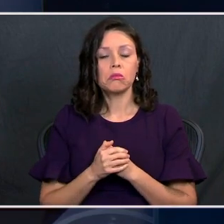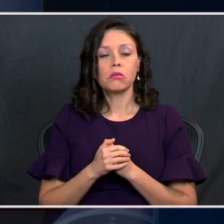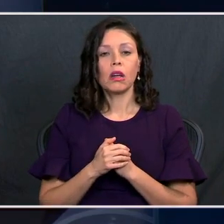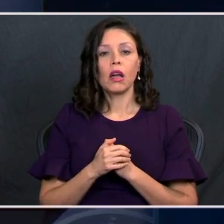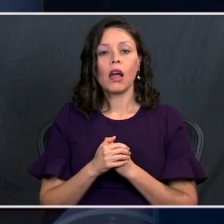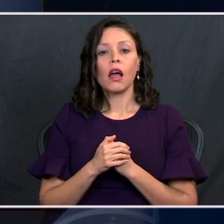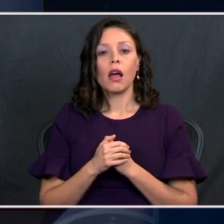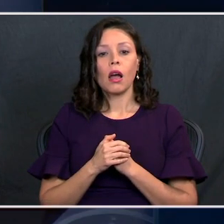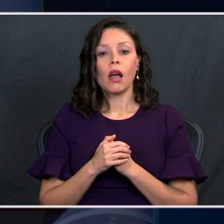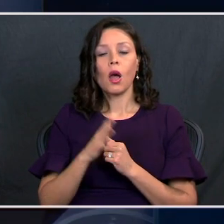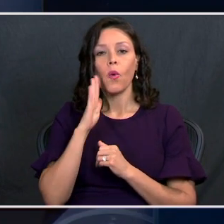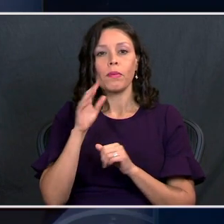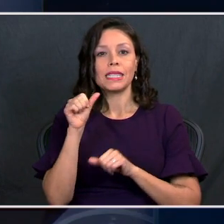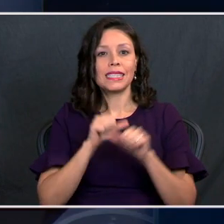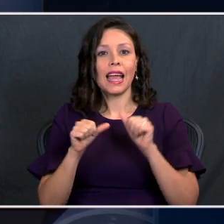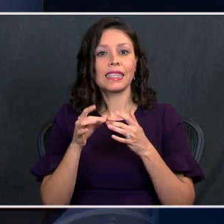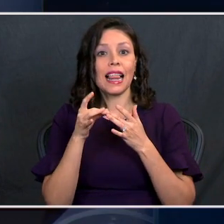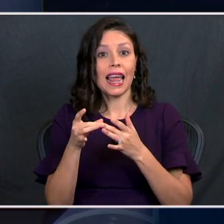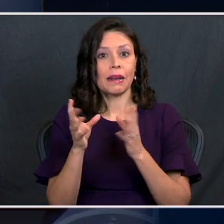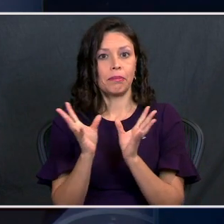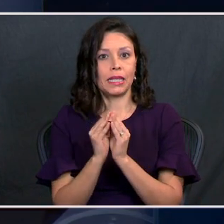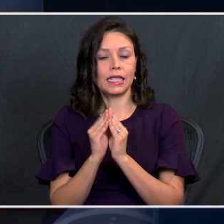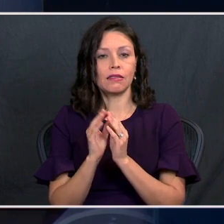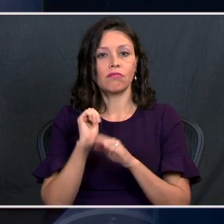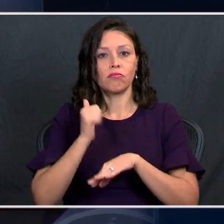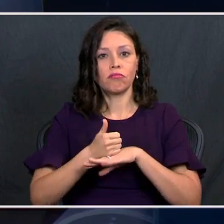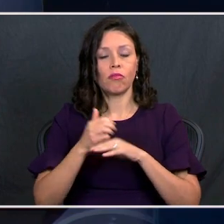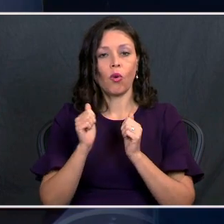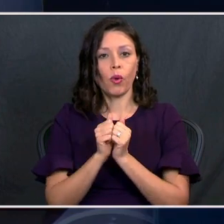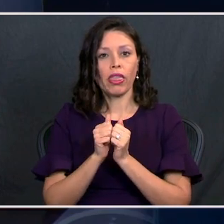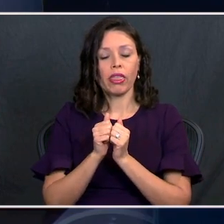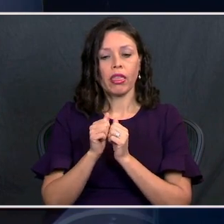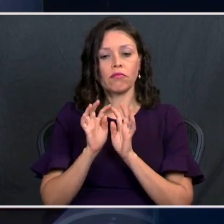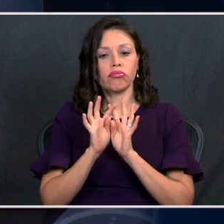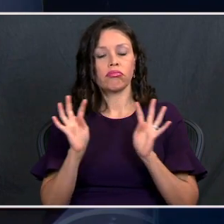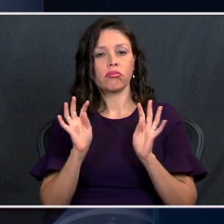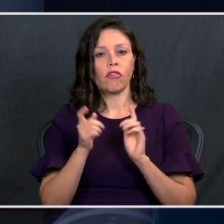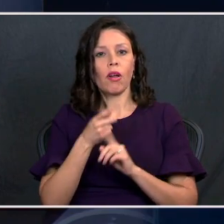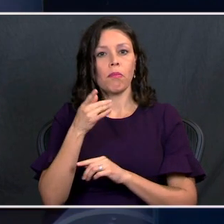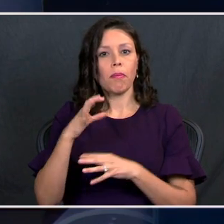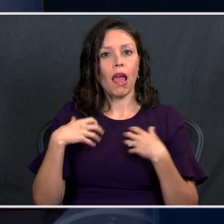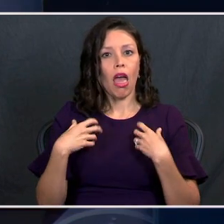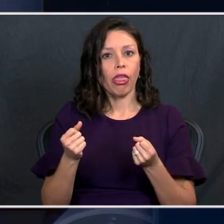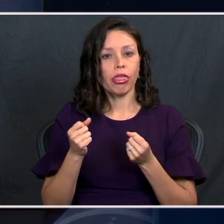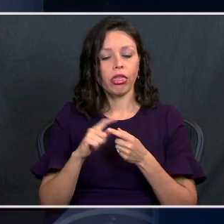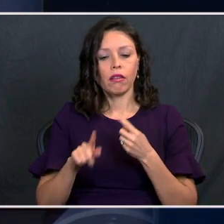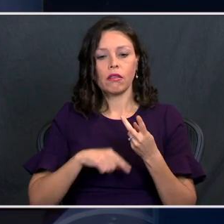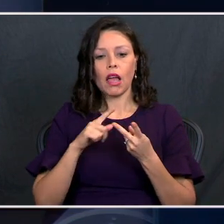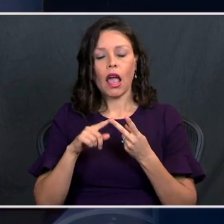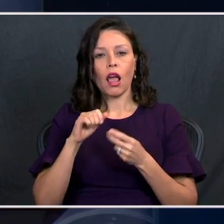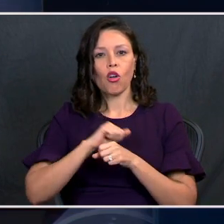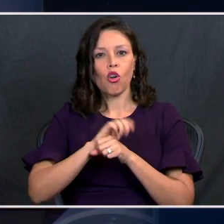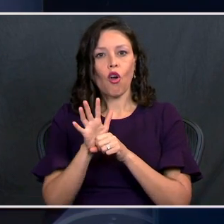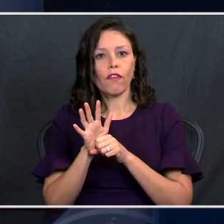These will be science-led briefings, featuring our public health officials and members of our COVID-19 response team.